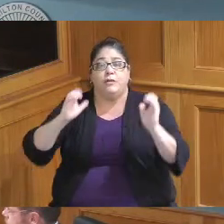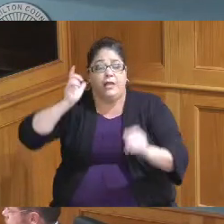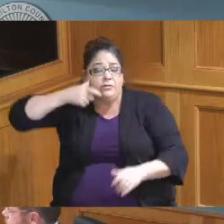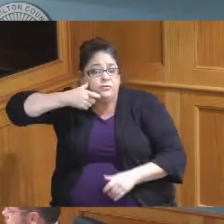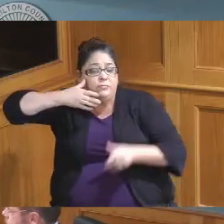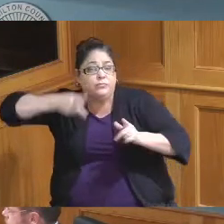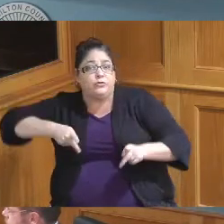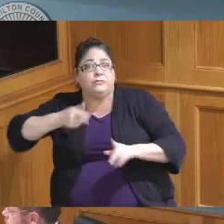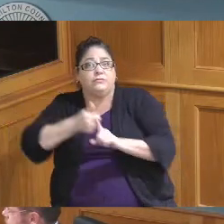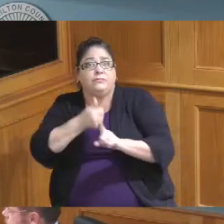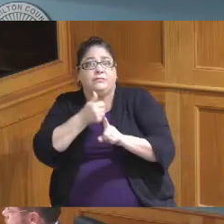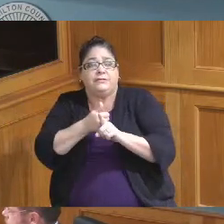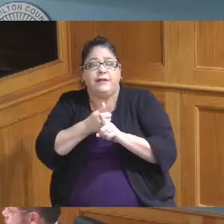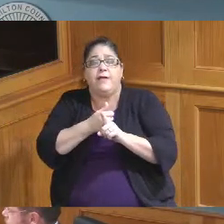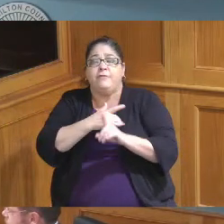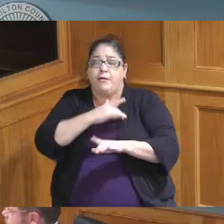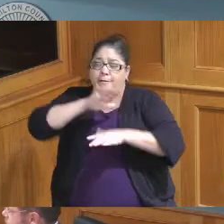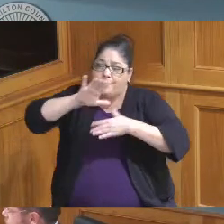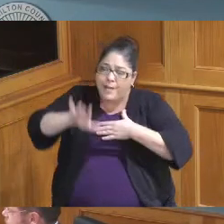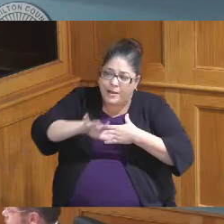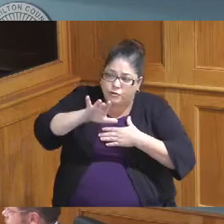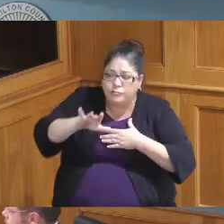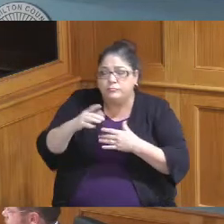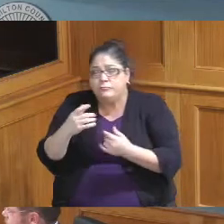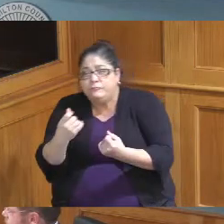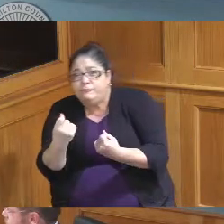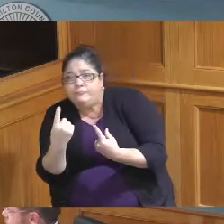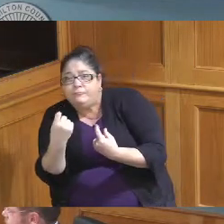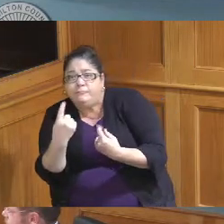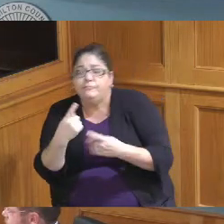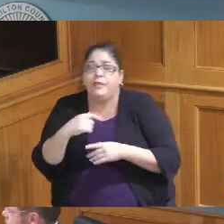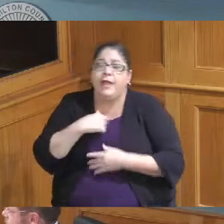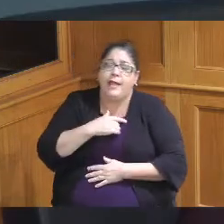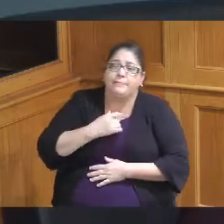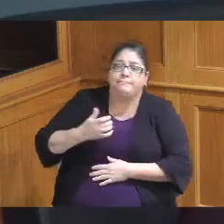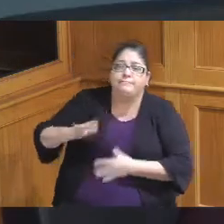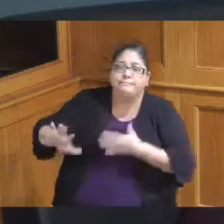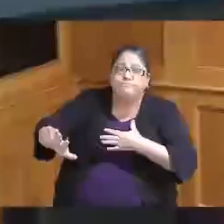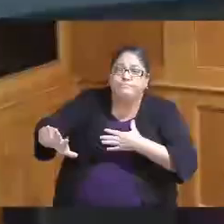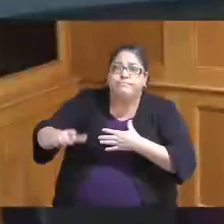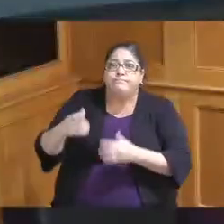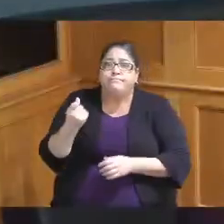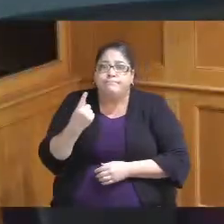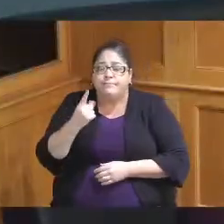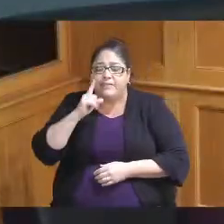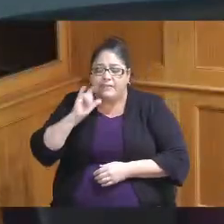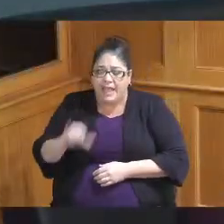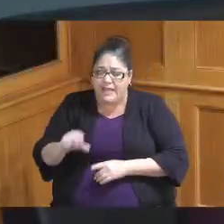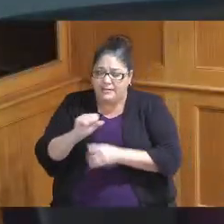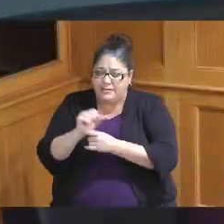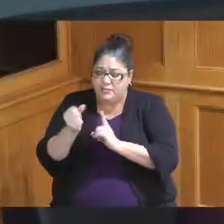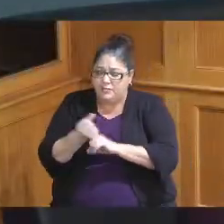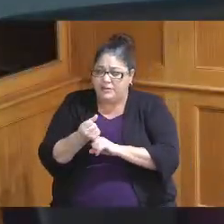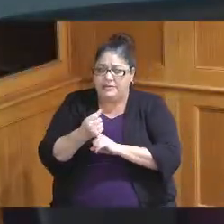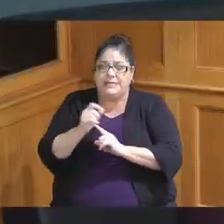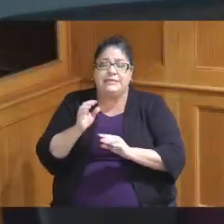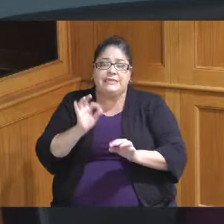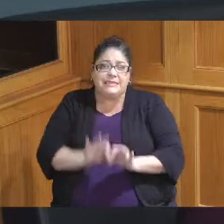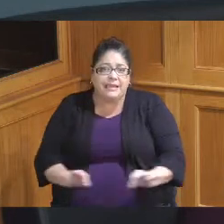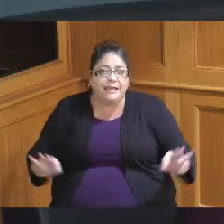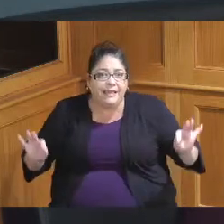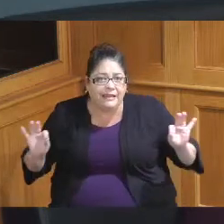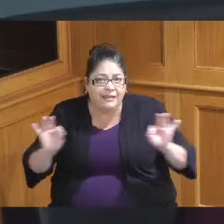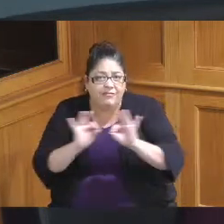fight's compassion understanding and empathy significantly significantly contributed to the